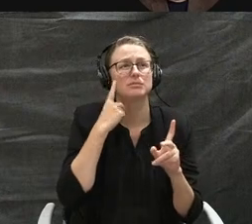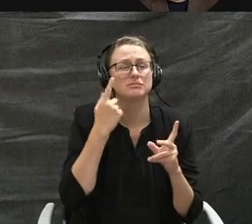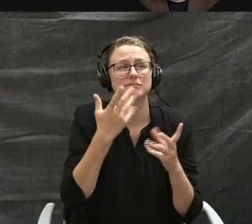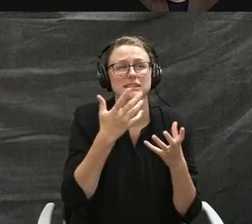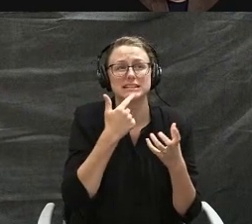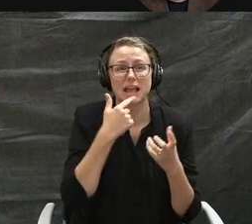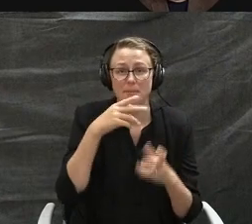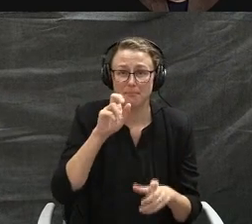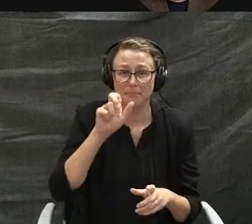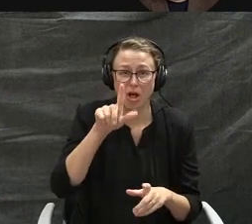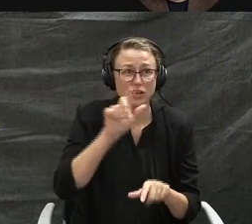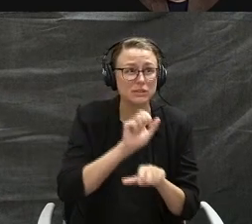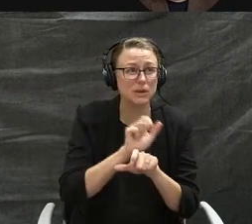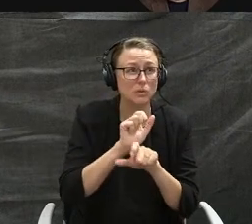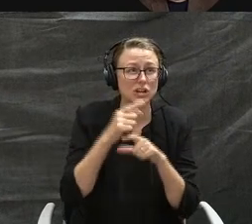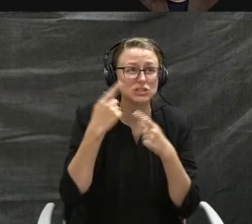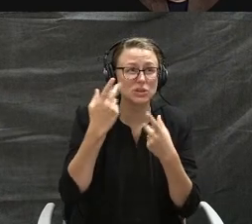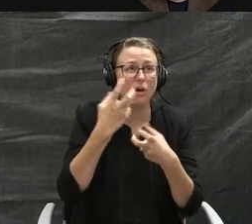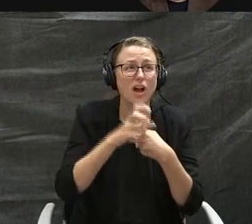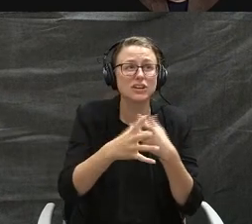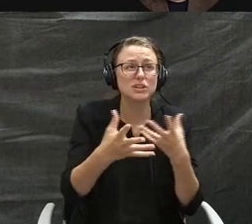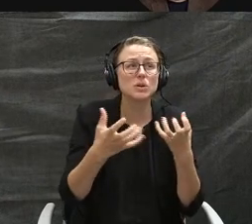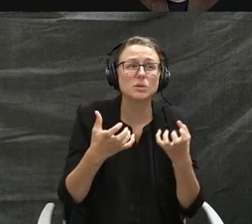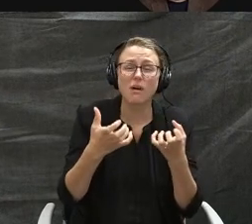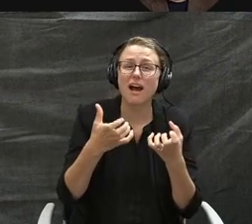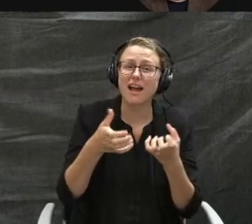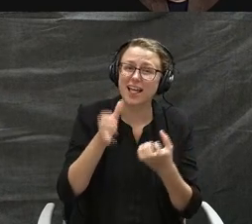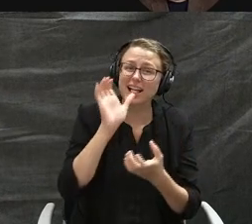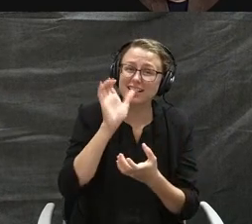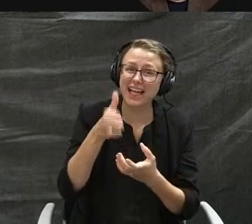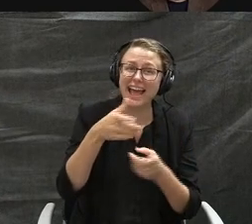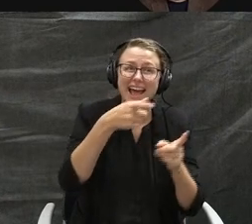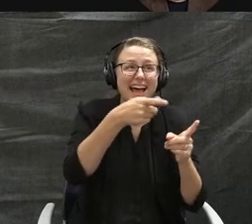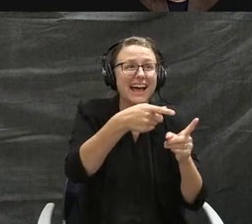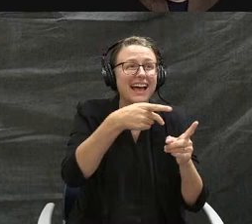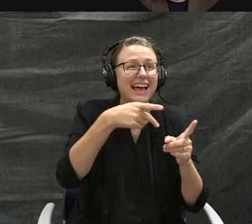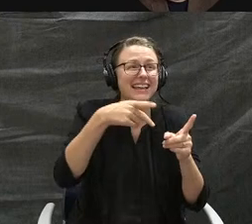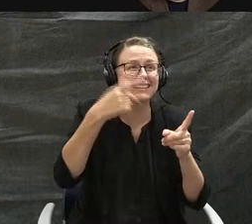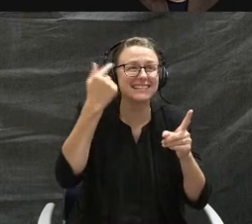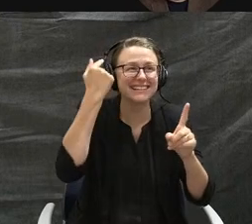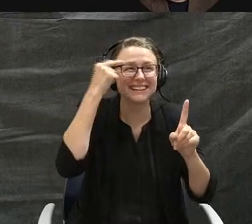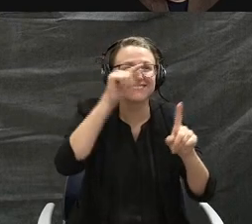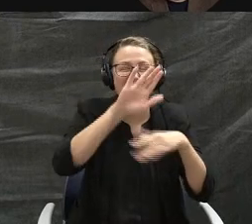he may want. Do you wanna buy wanna glass like this? Don't you apologize to celebrate all your